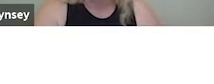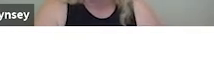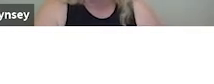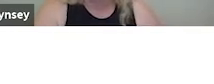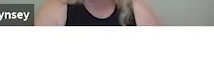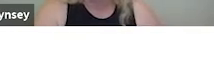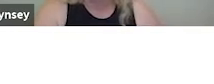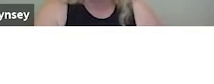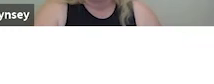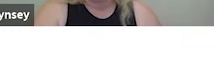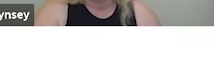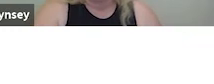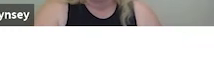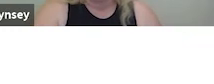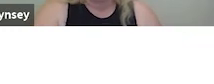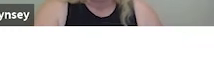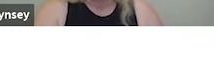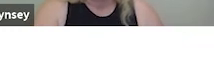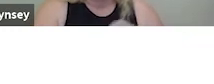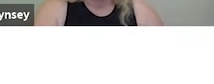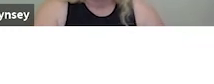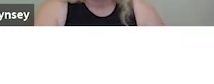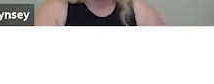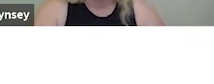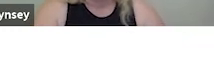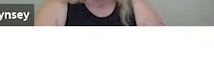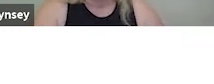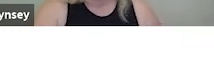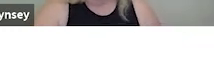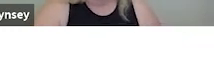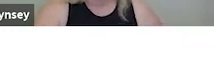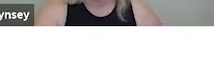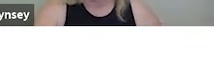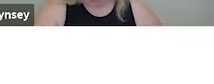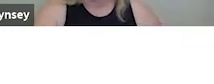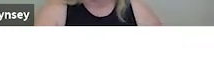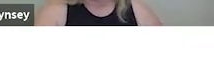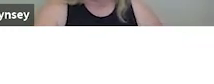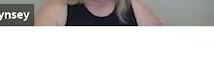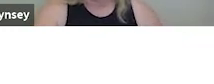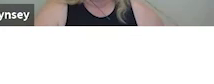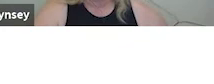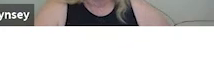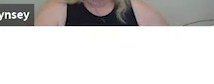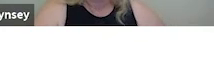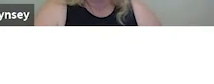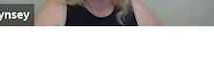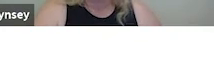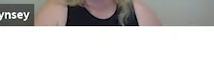real life is really important and do the work now, as opposed to once the problem arises. During it,